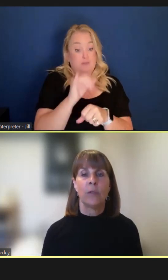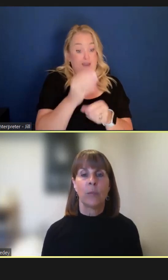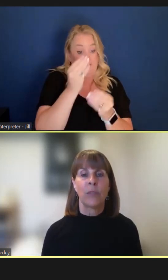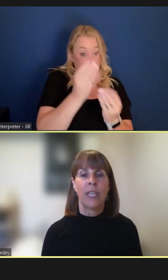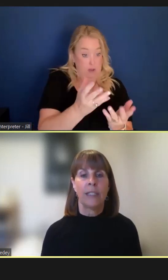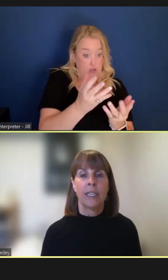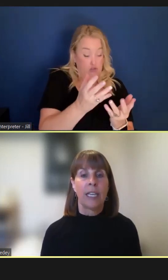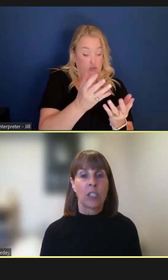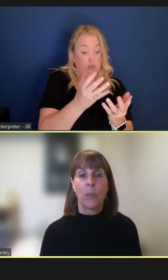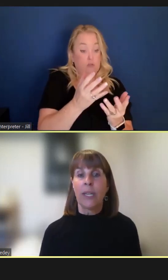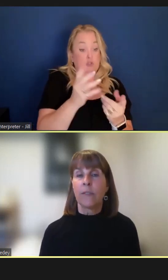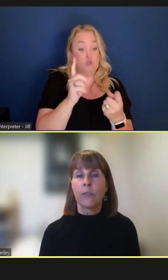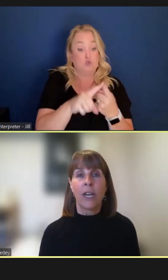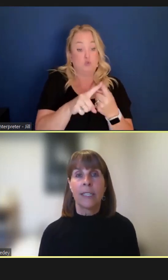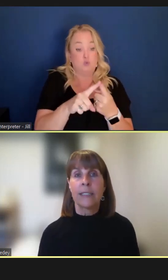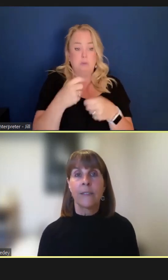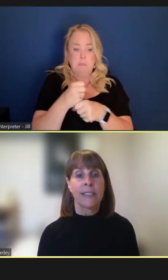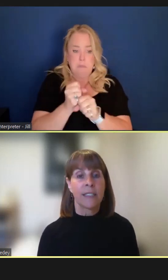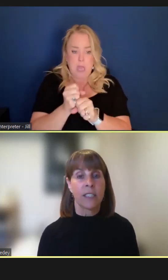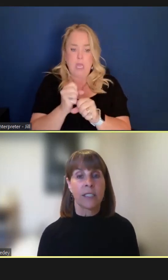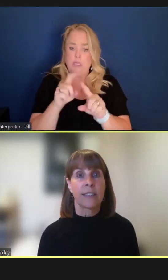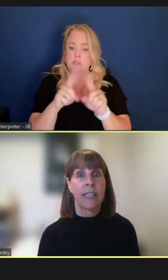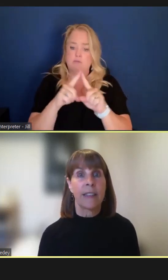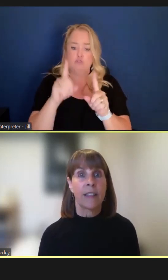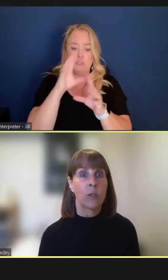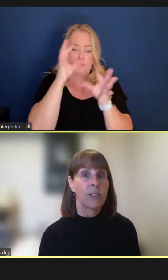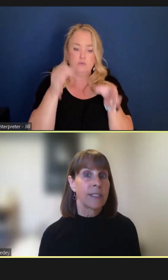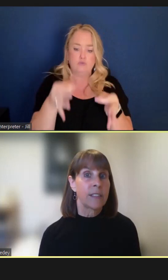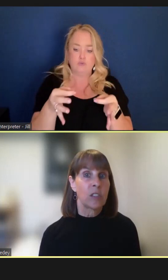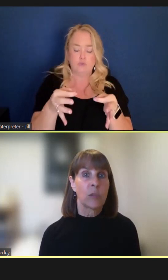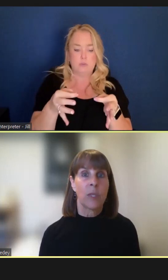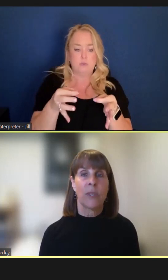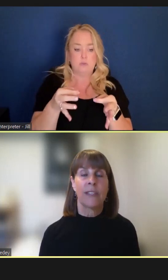obtained to make a variety of decisions and those decisions might be things